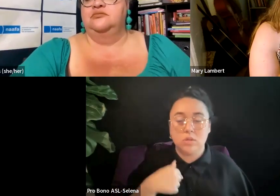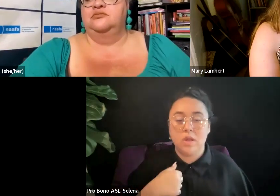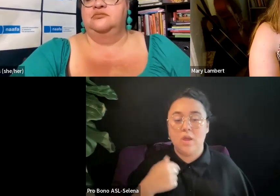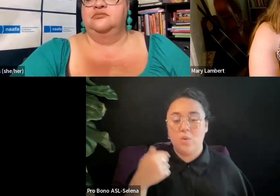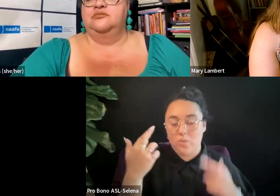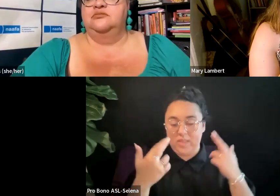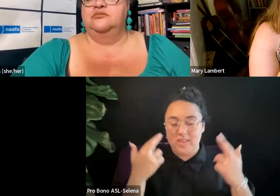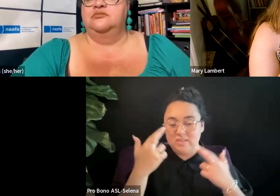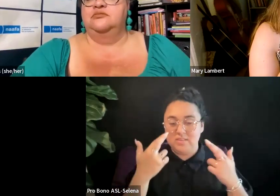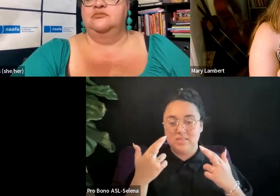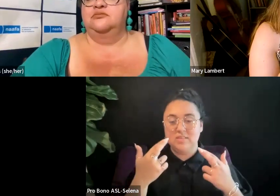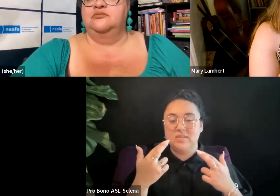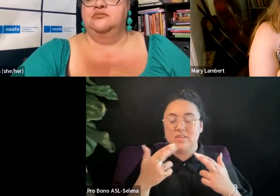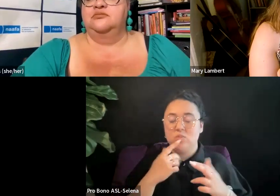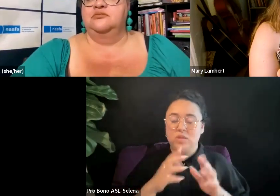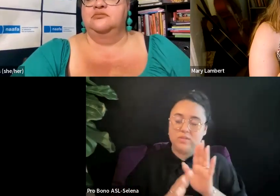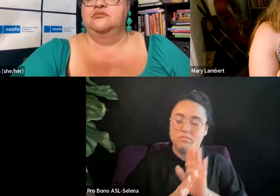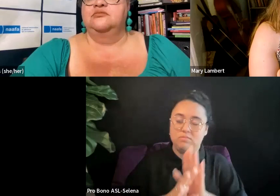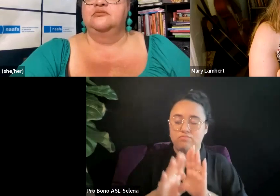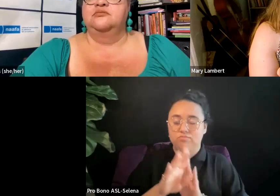how formative it was just to see,